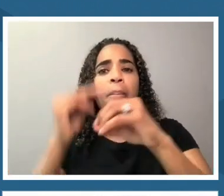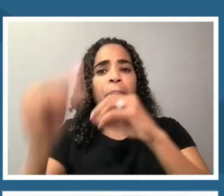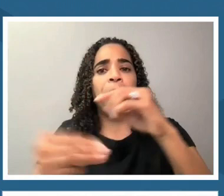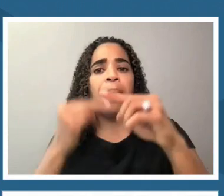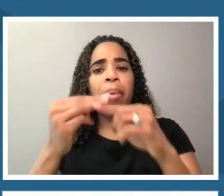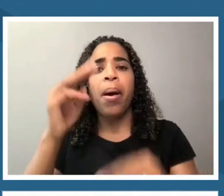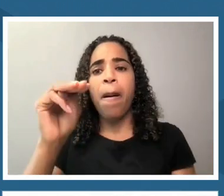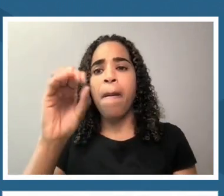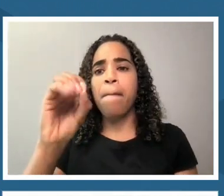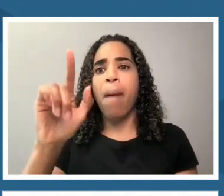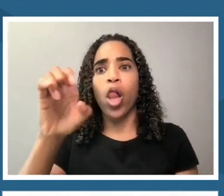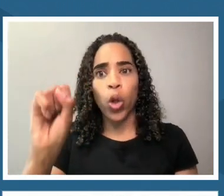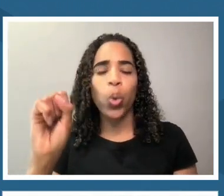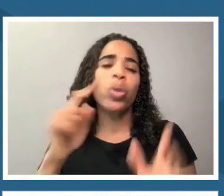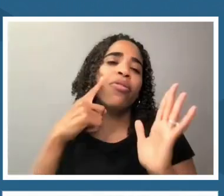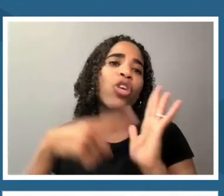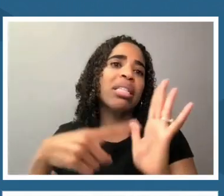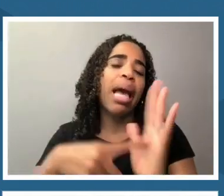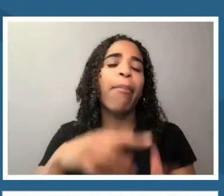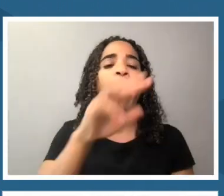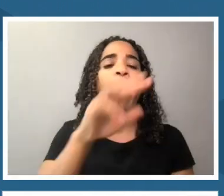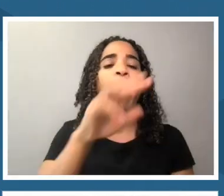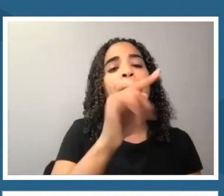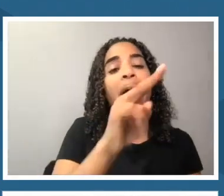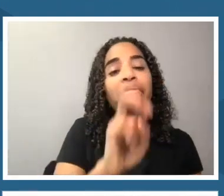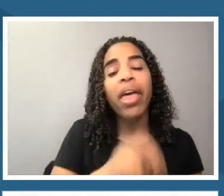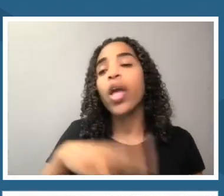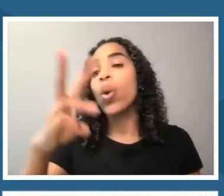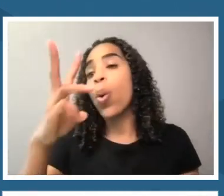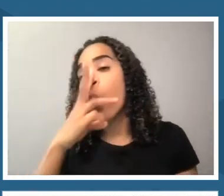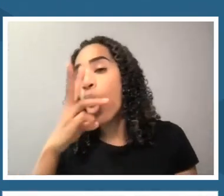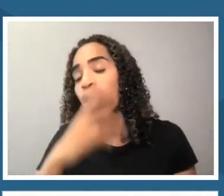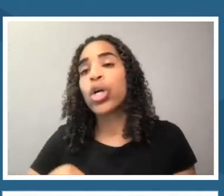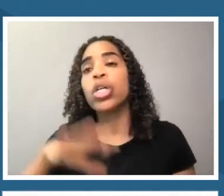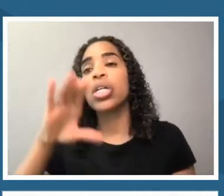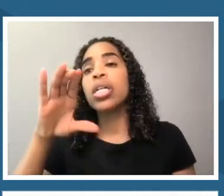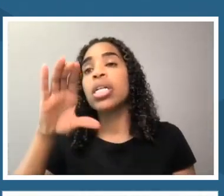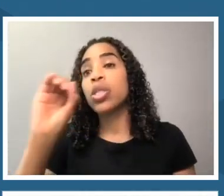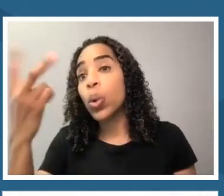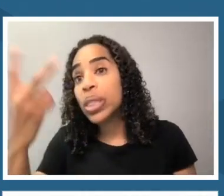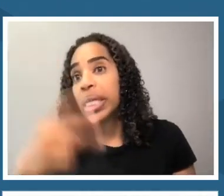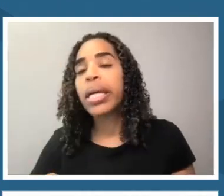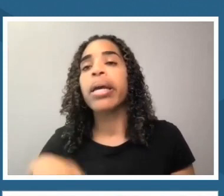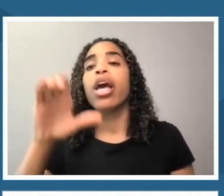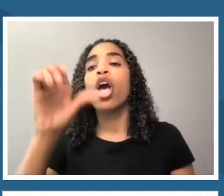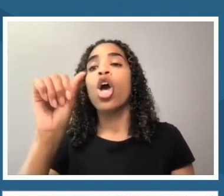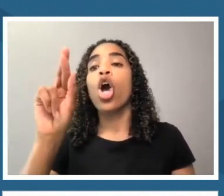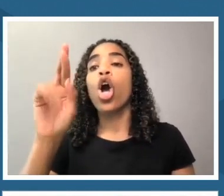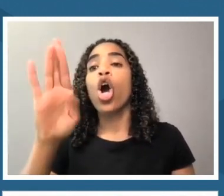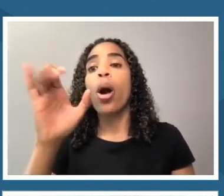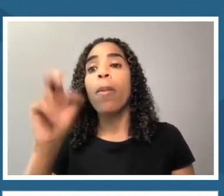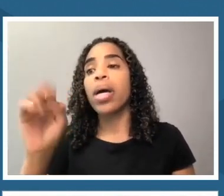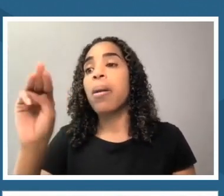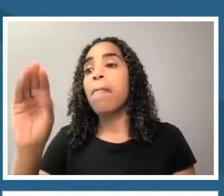methane water carbon monoxide carbon dioxide um i can